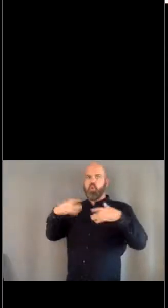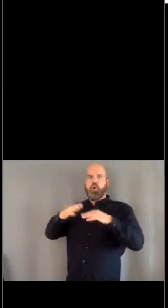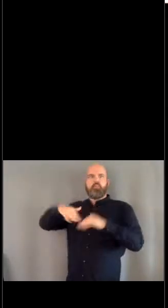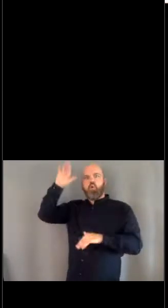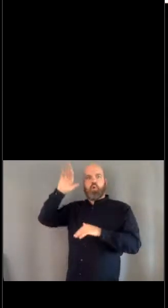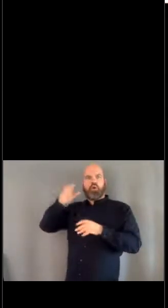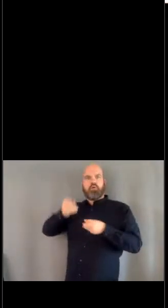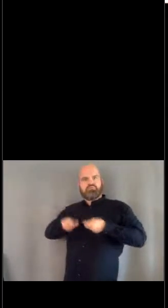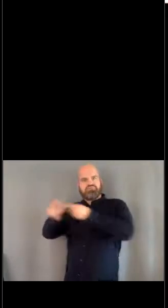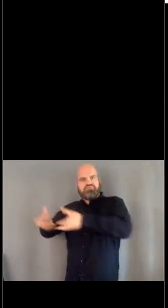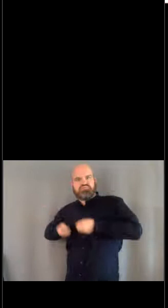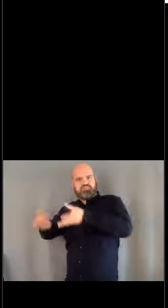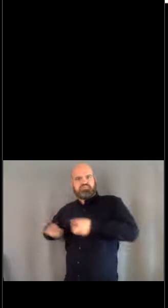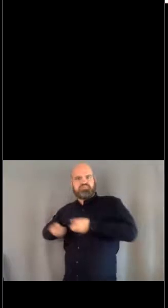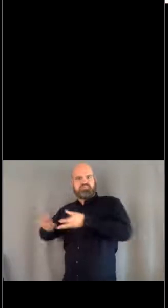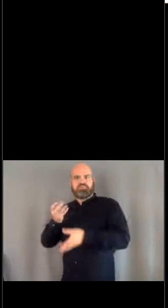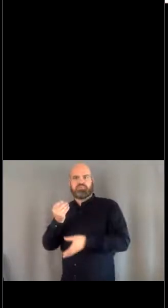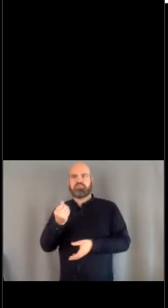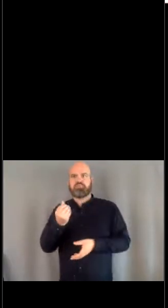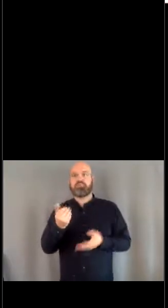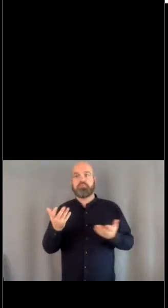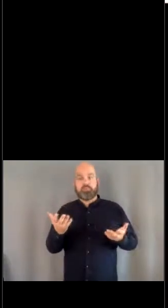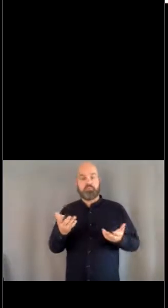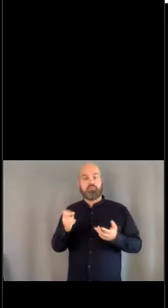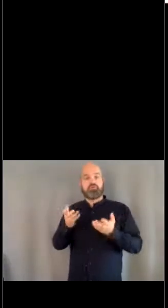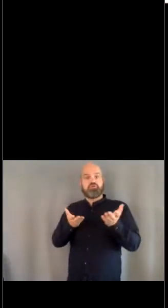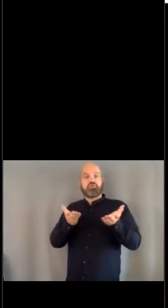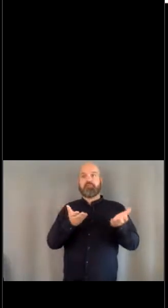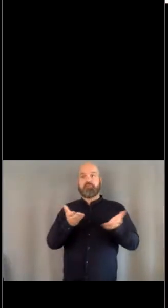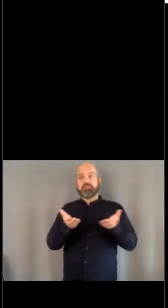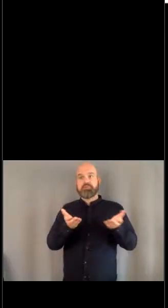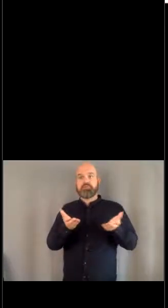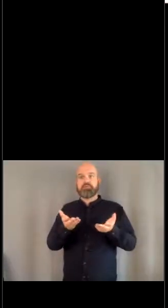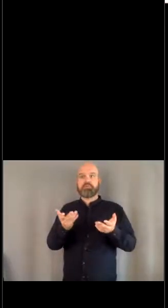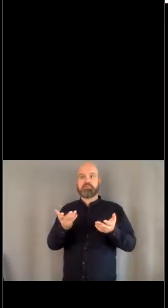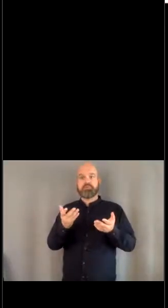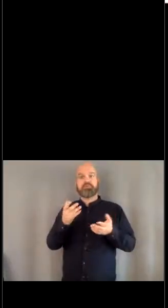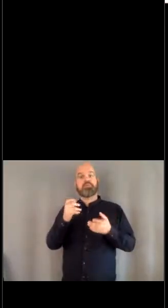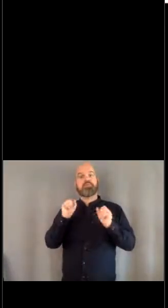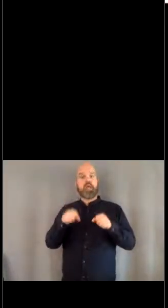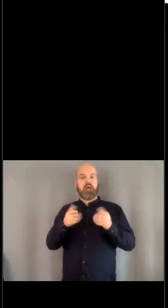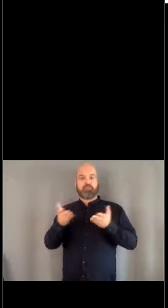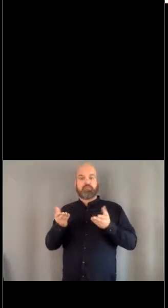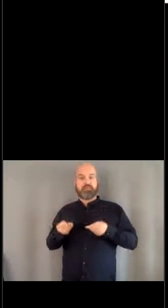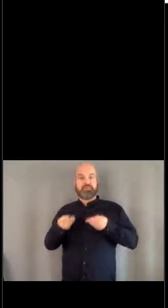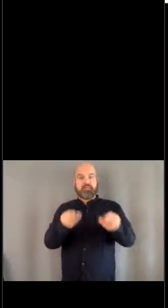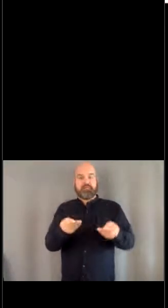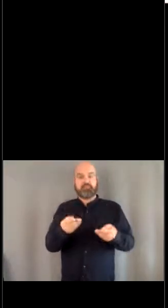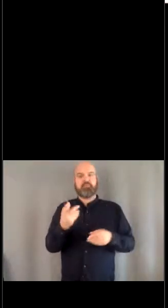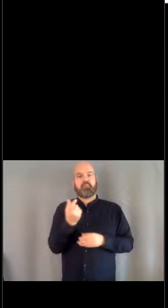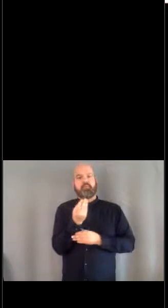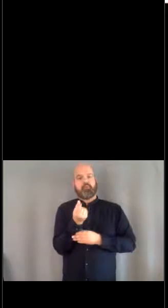which are granted and then cash or other concessions to provide for the other costs, which are more standard